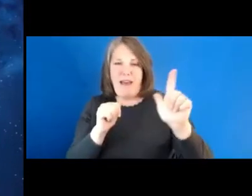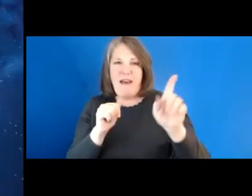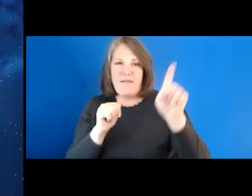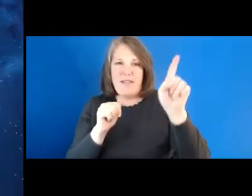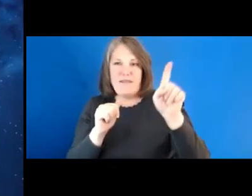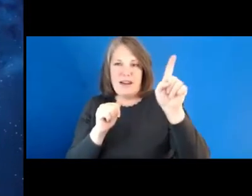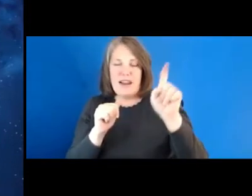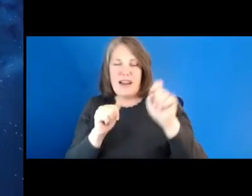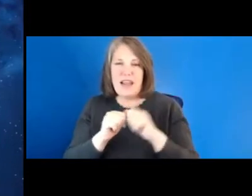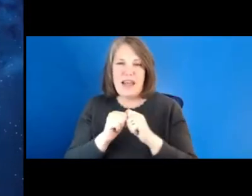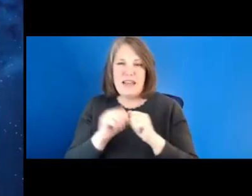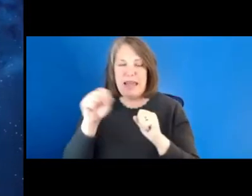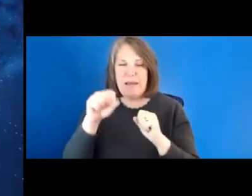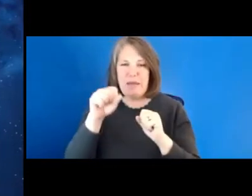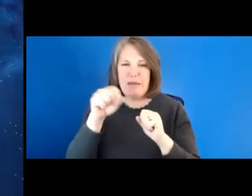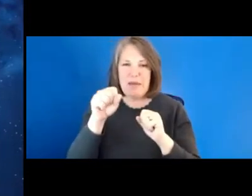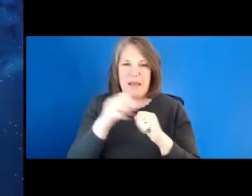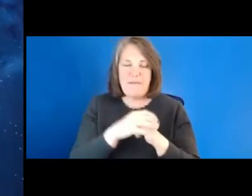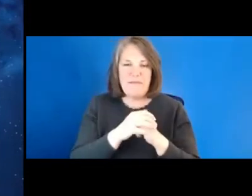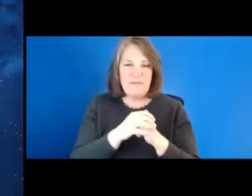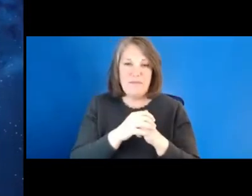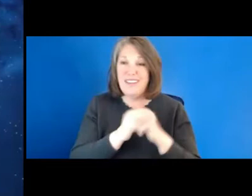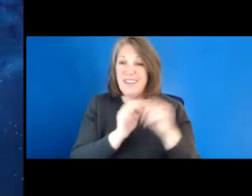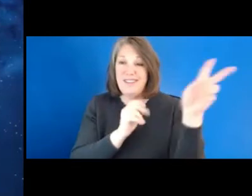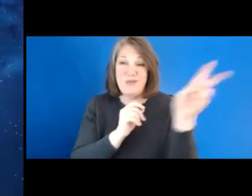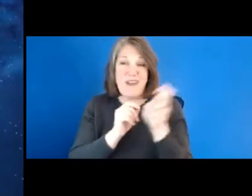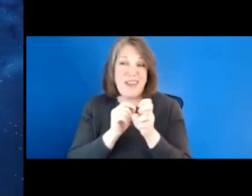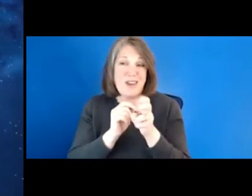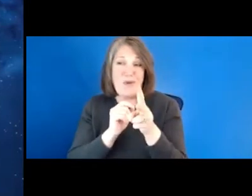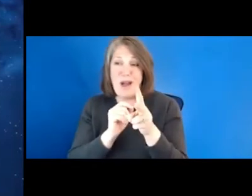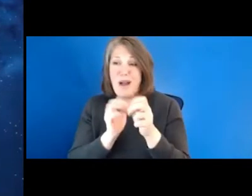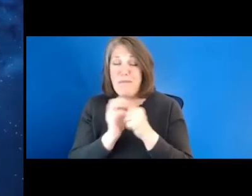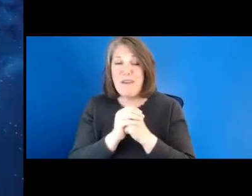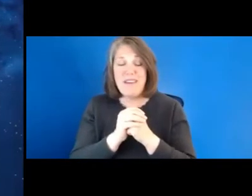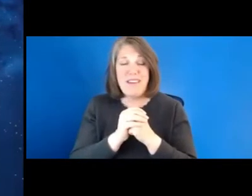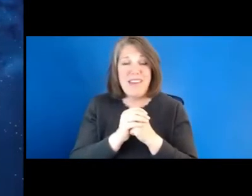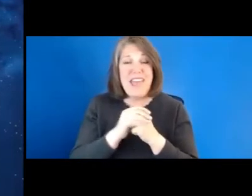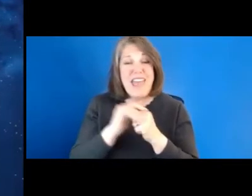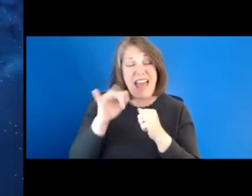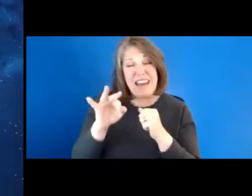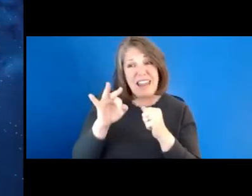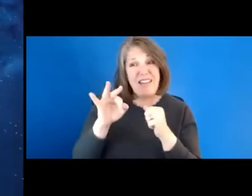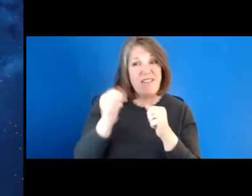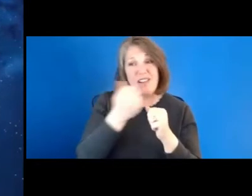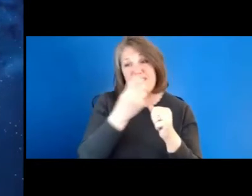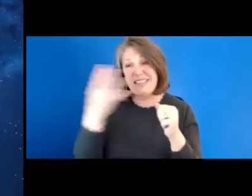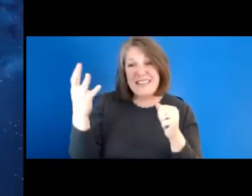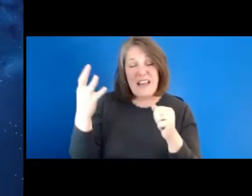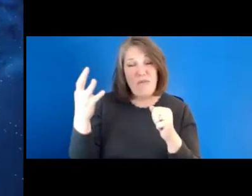box. 17:06:46 >> RICK PEDOLSKY: You just drag and drop it in there. And if it's a number of institutions, you can